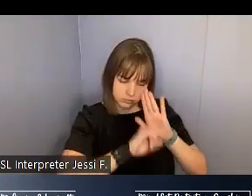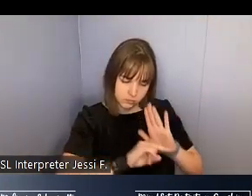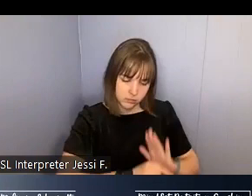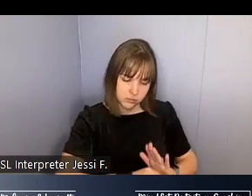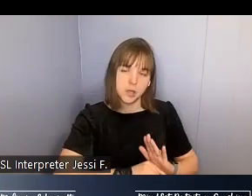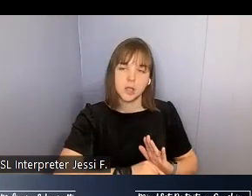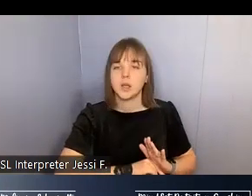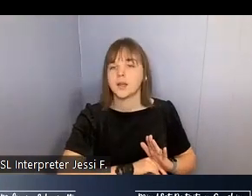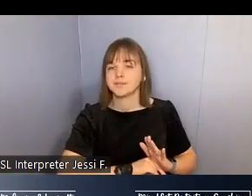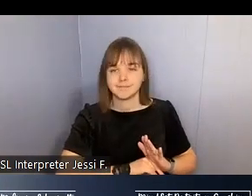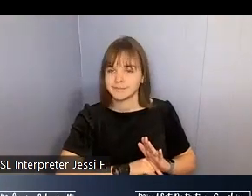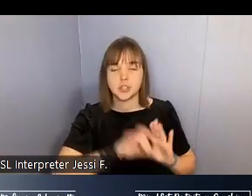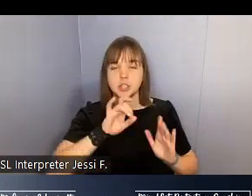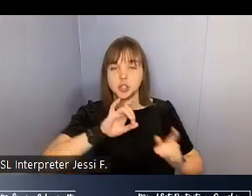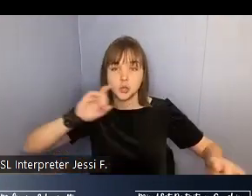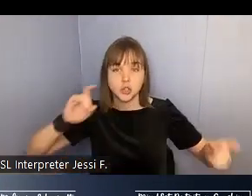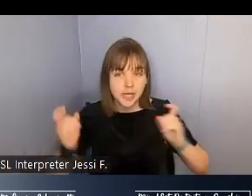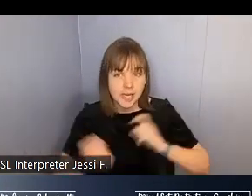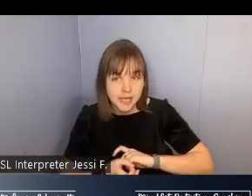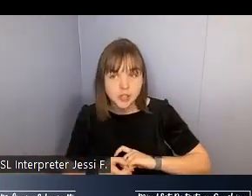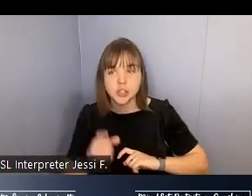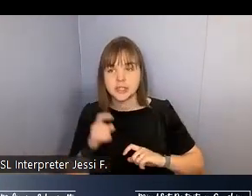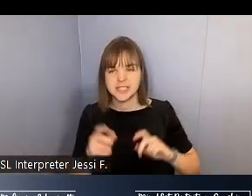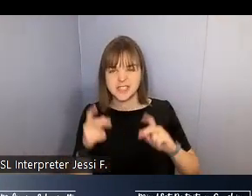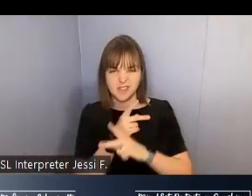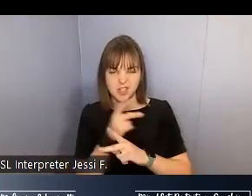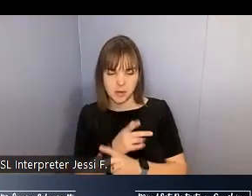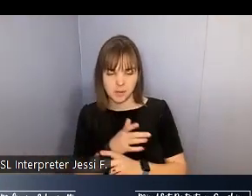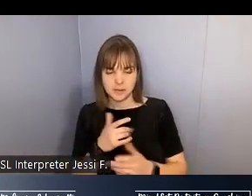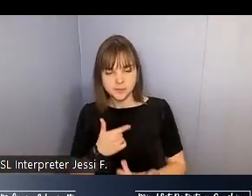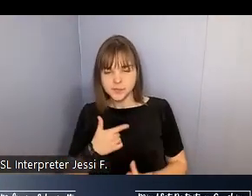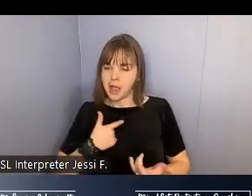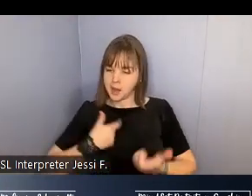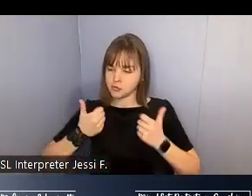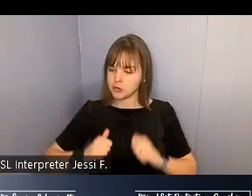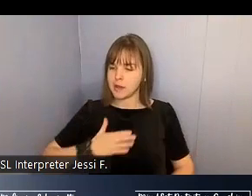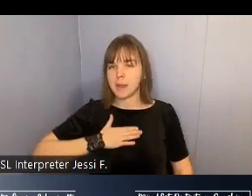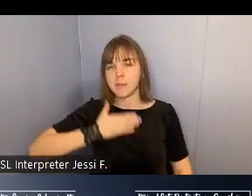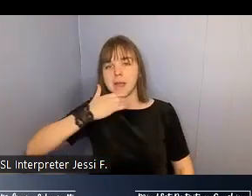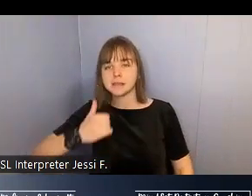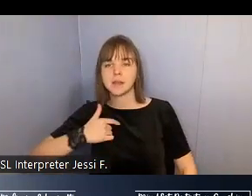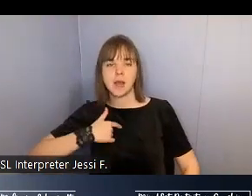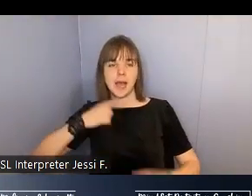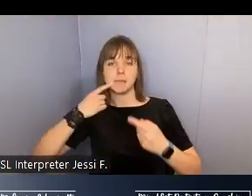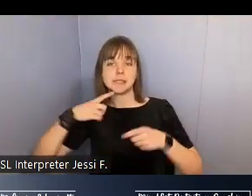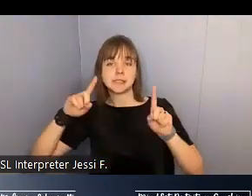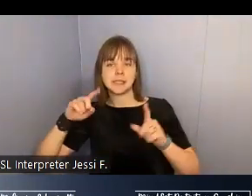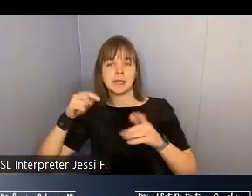But change is uncomfortable. So we have to start to flip that script and tell ourselves a different story if we want to play a different game because then